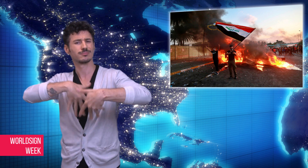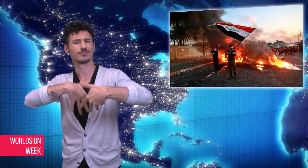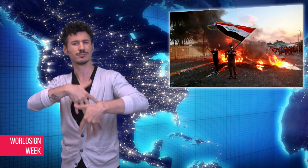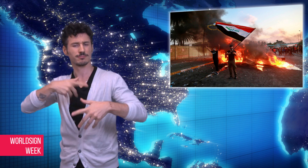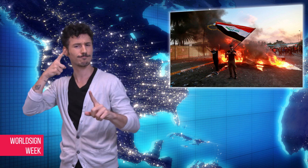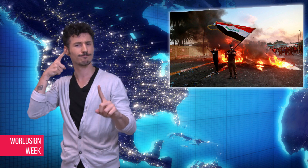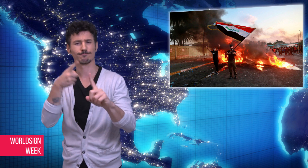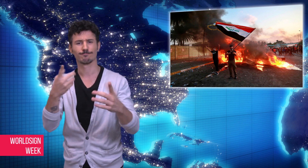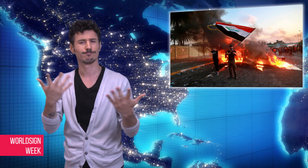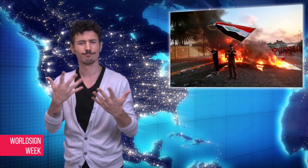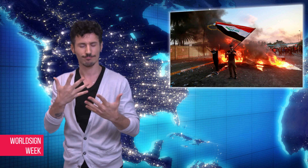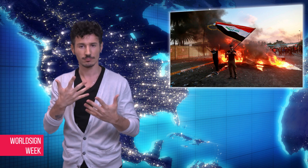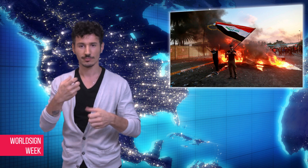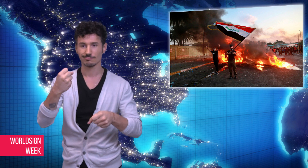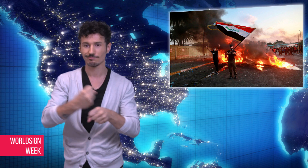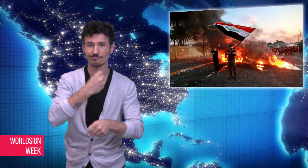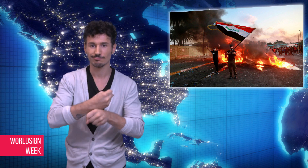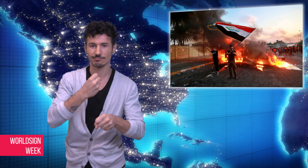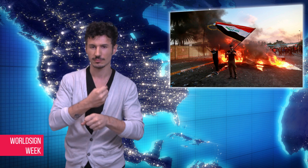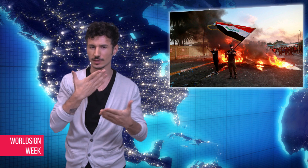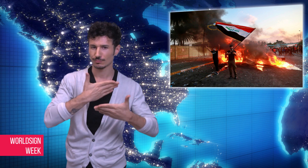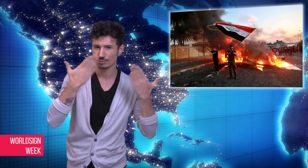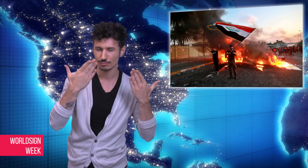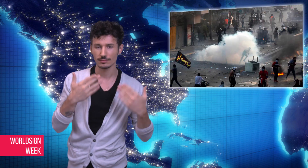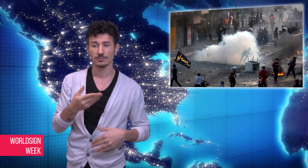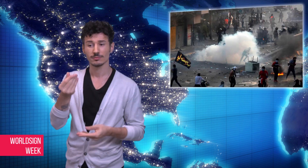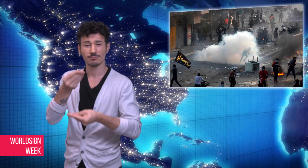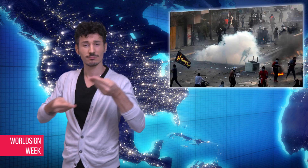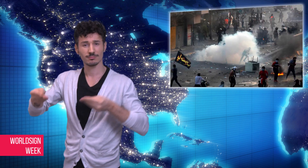injured. They were protesting against